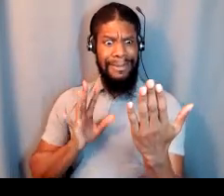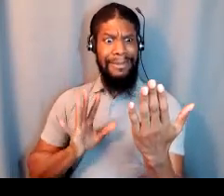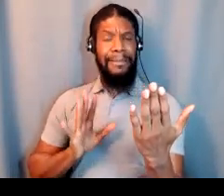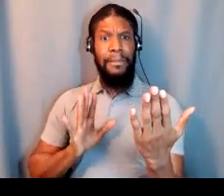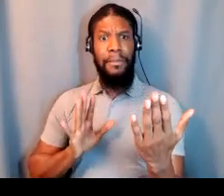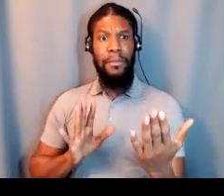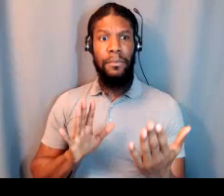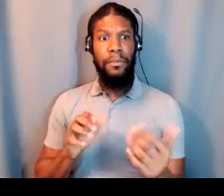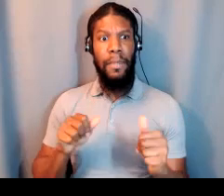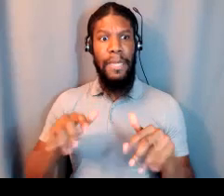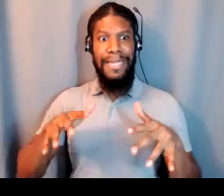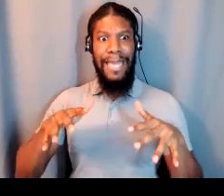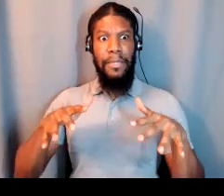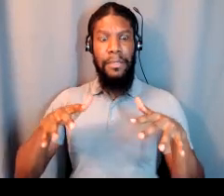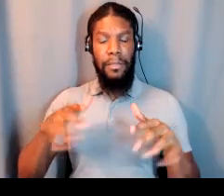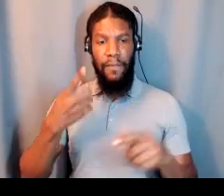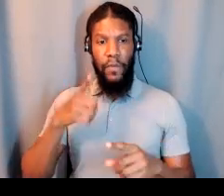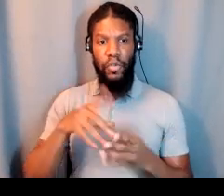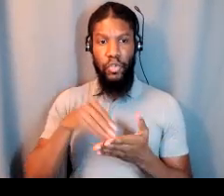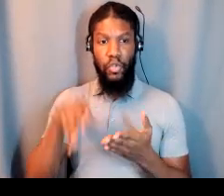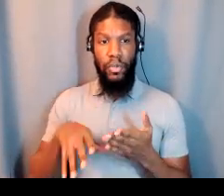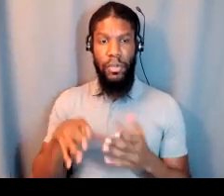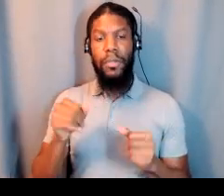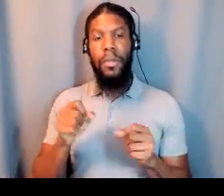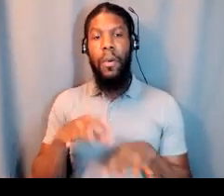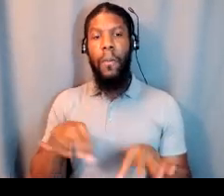about what you choose to comment on. And one thing from Hewett